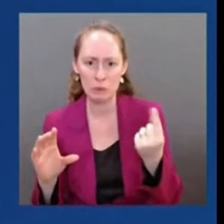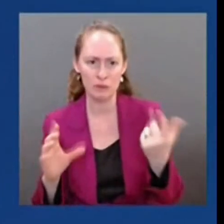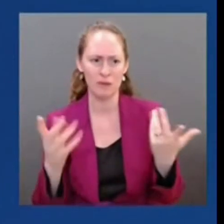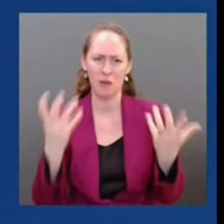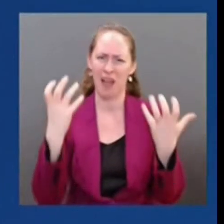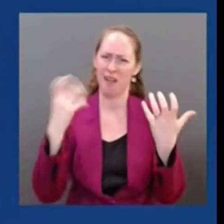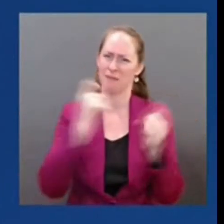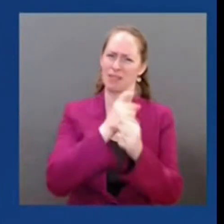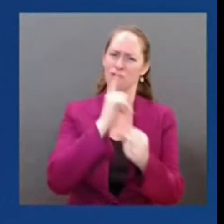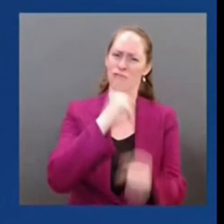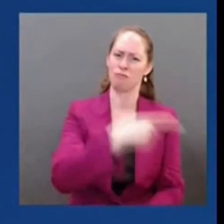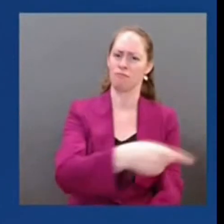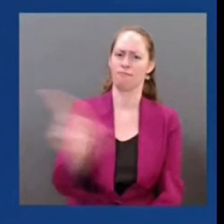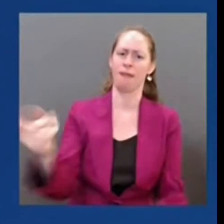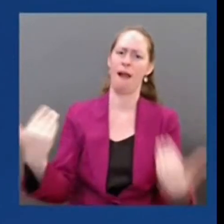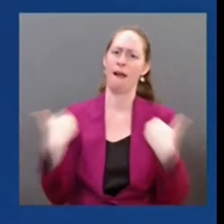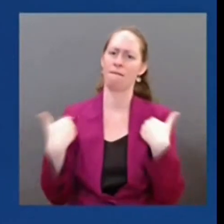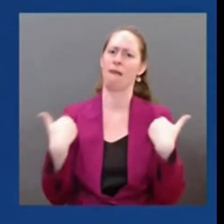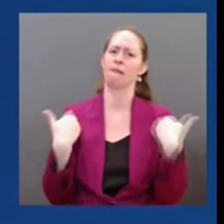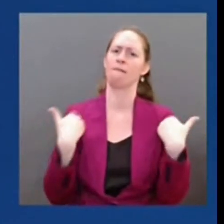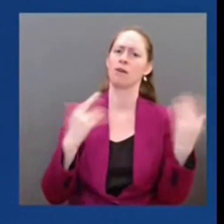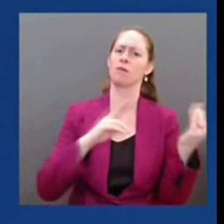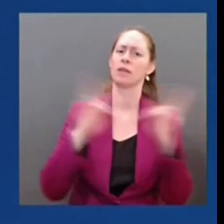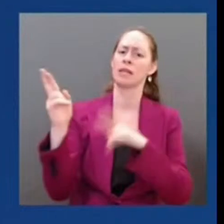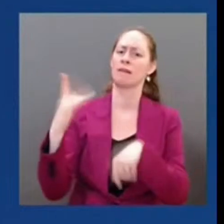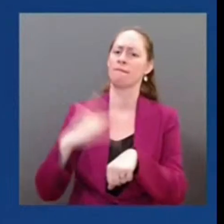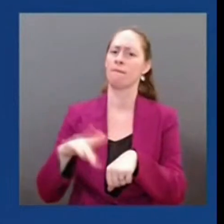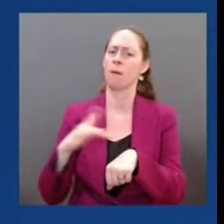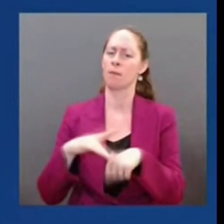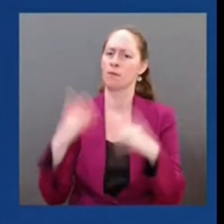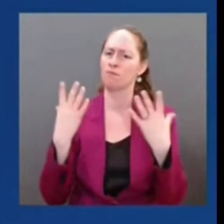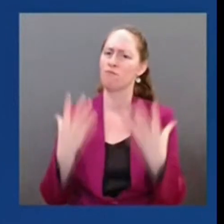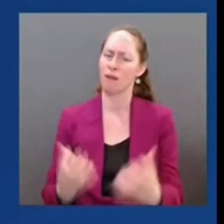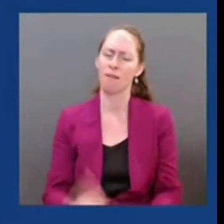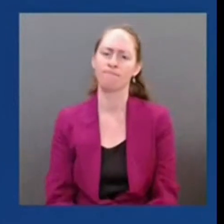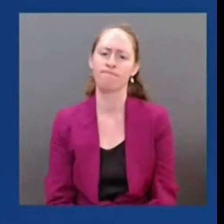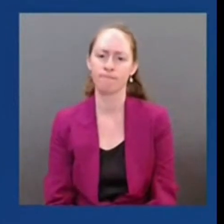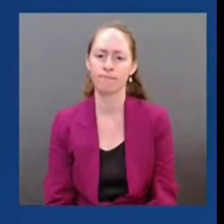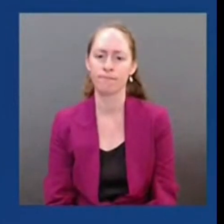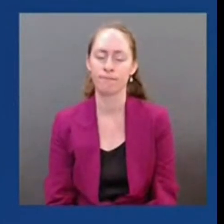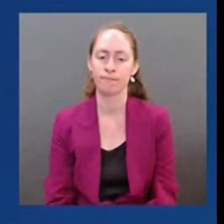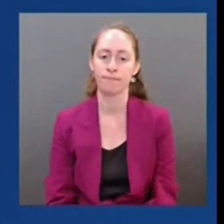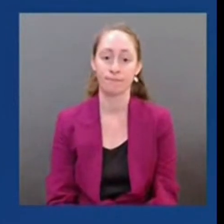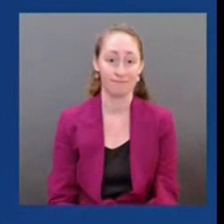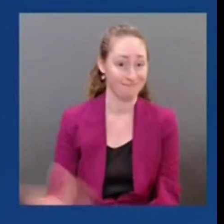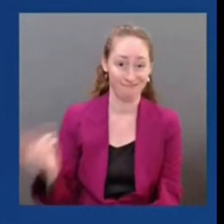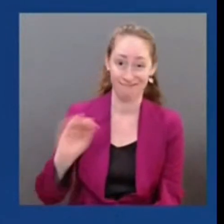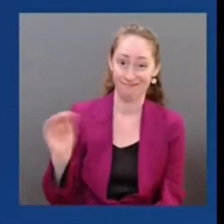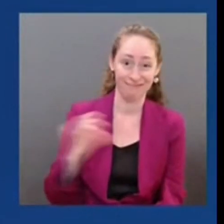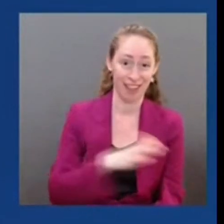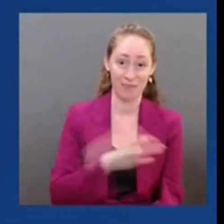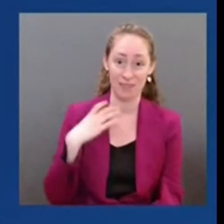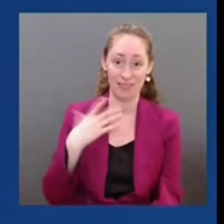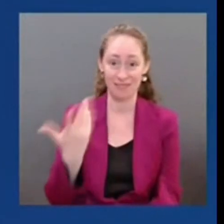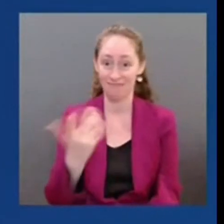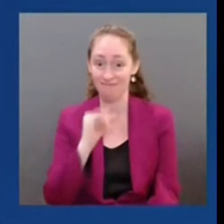CAN'T MAKE SURE AMERICANS GET ACCESS TO THE NEXT GENERATION OF THERAPIES THAN LIVABLE.